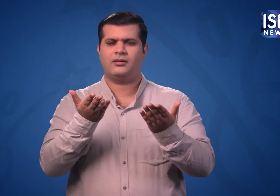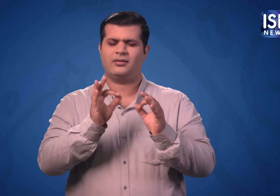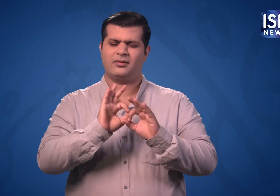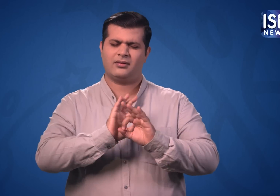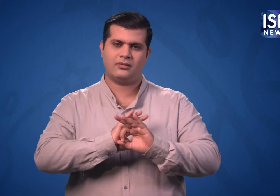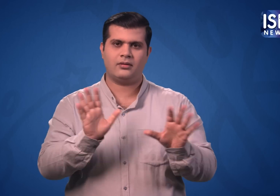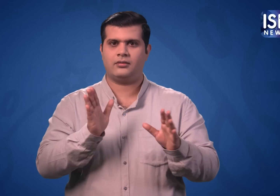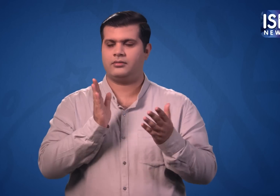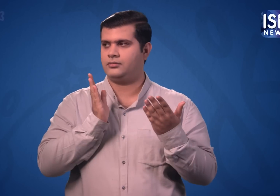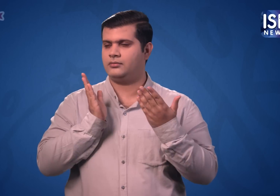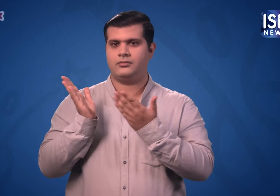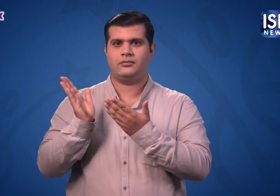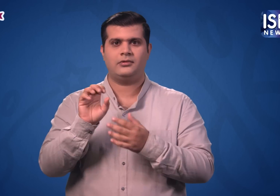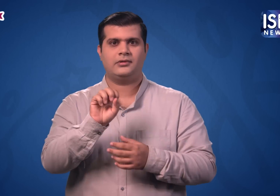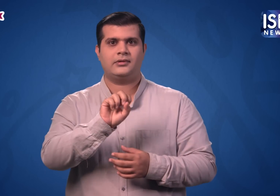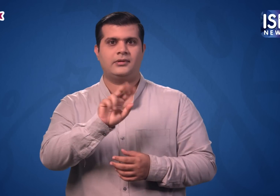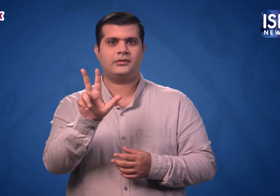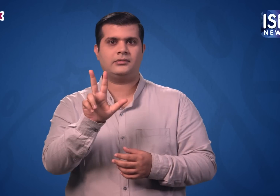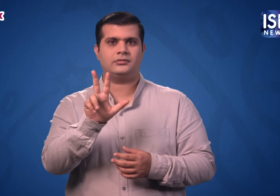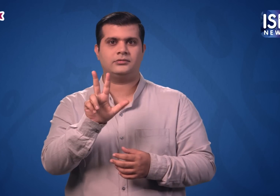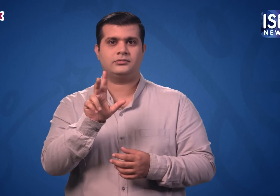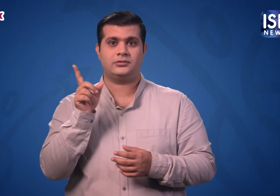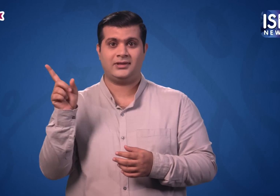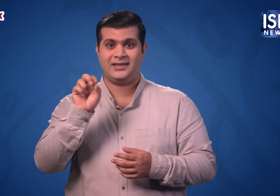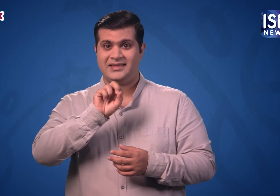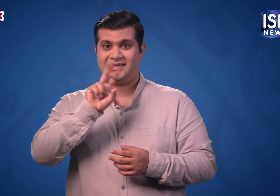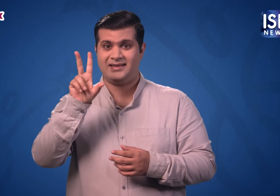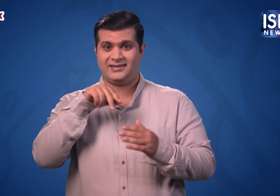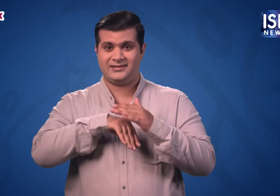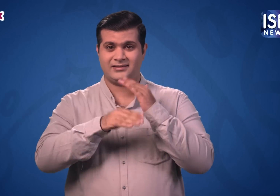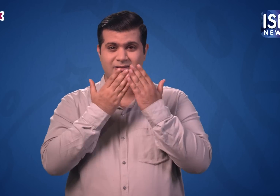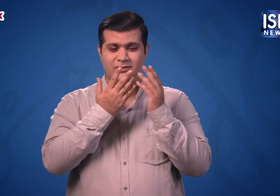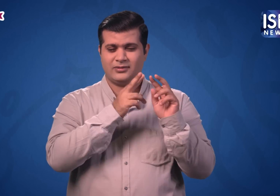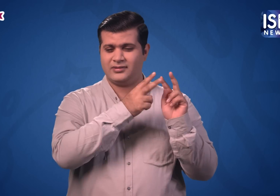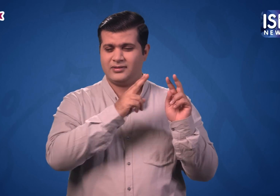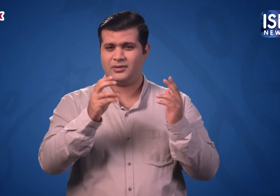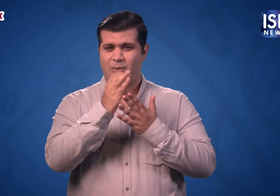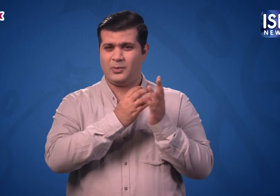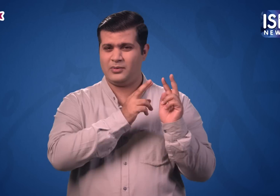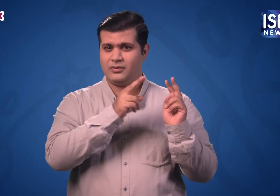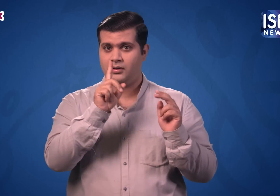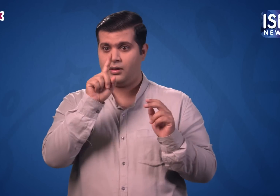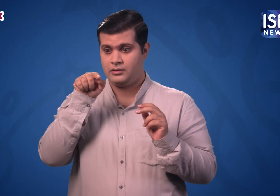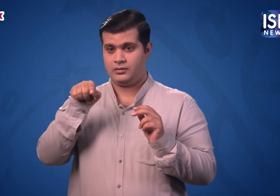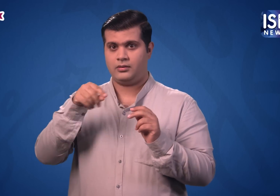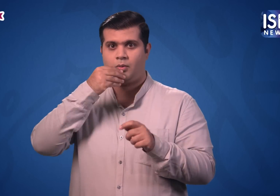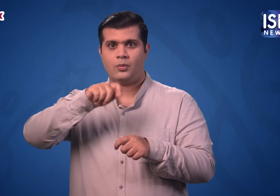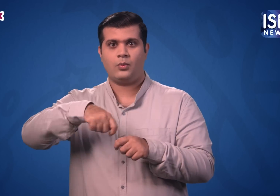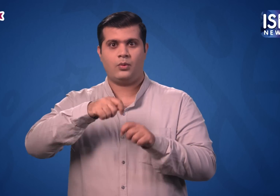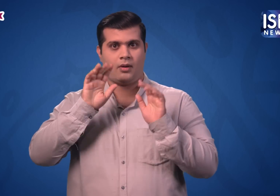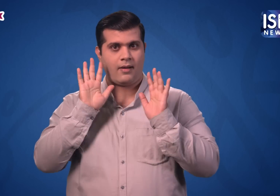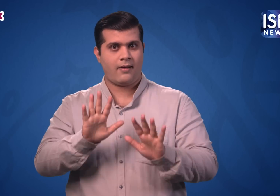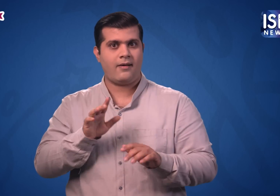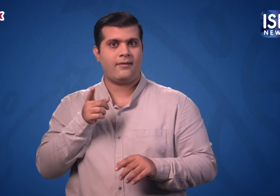DEEDS Catering Institute has DEEDS Cookery Course for the Deaf.